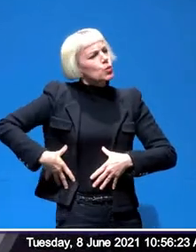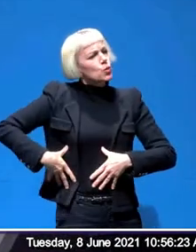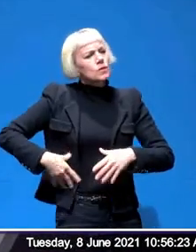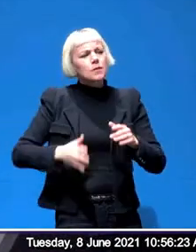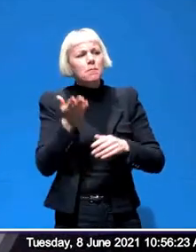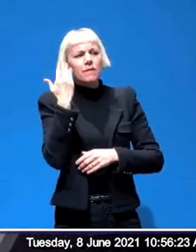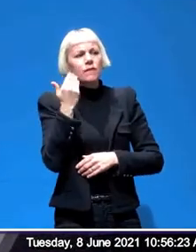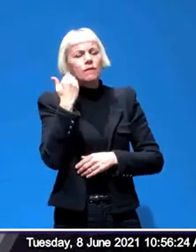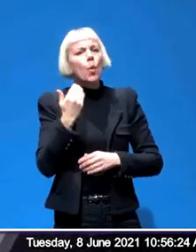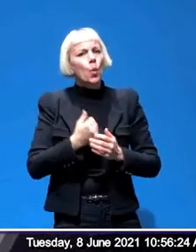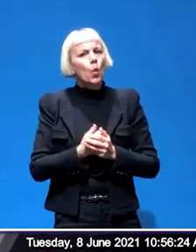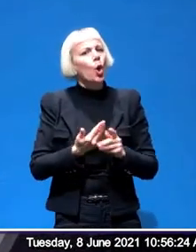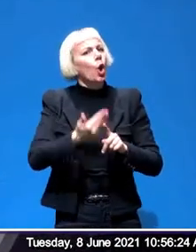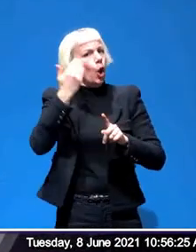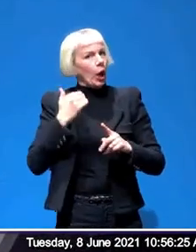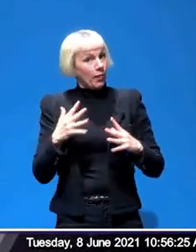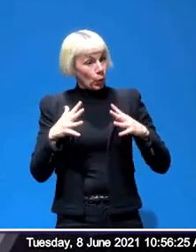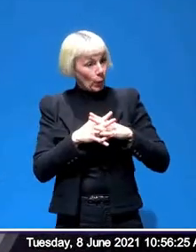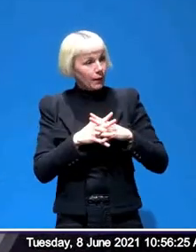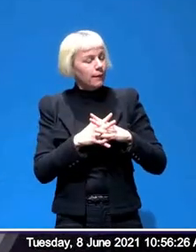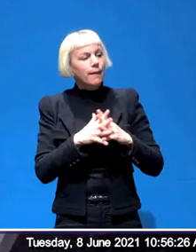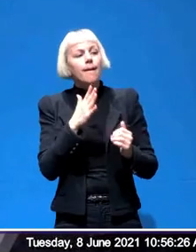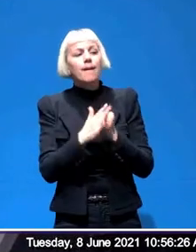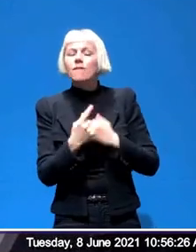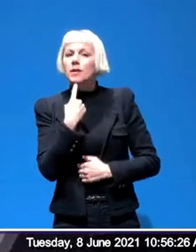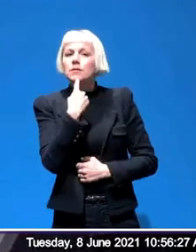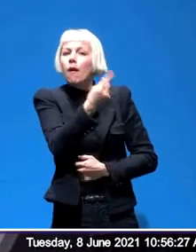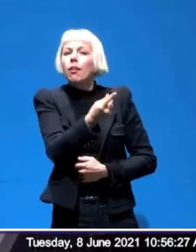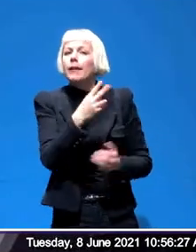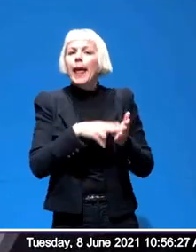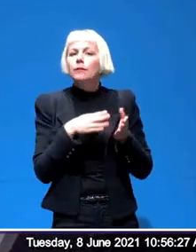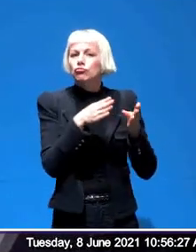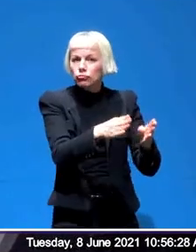back earlier that week but had not reported it to the accommodation service or me.